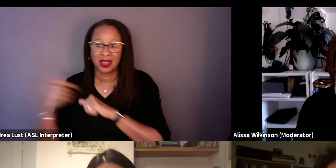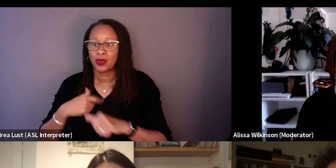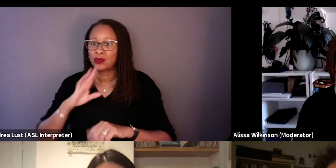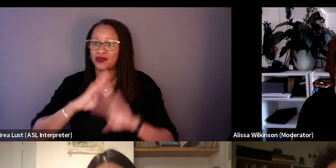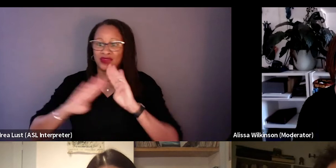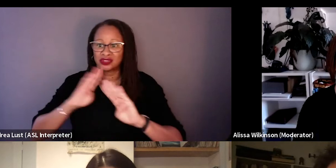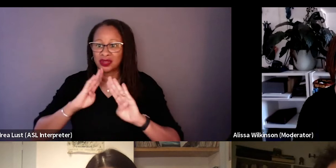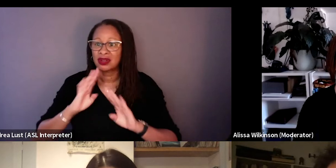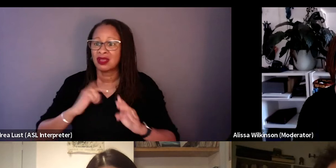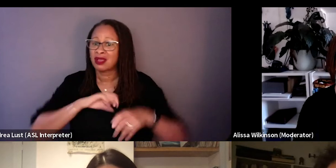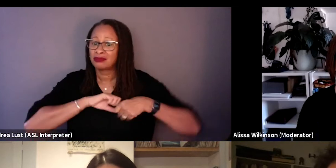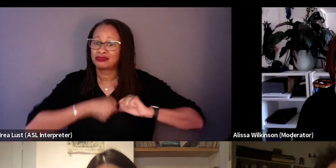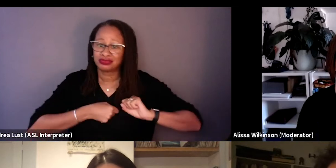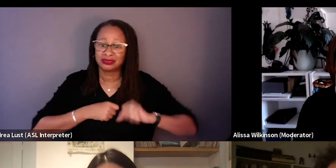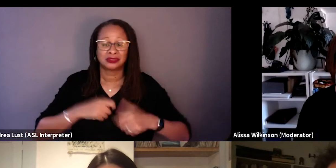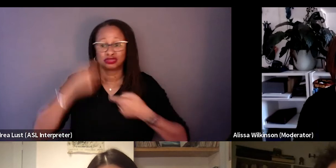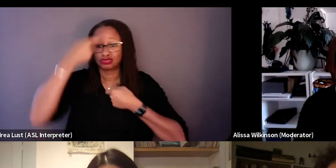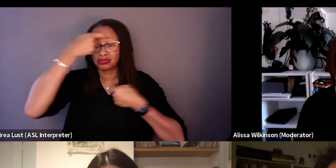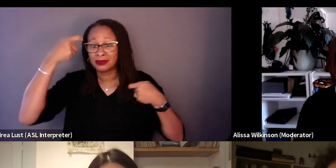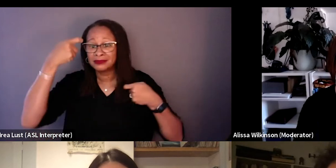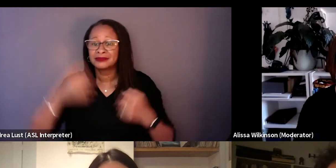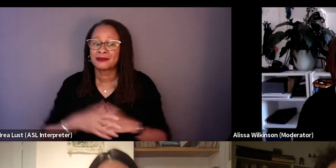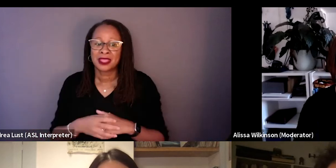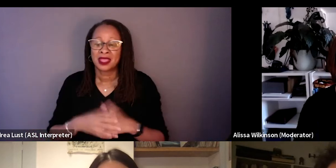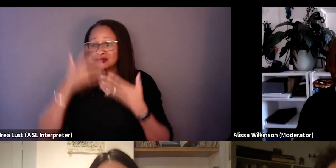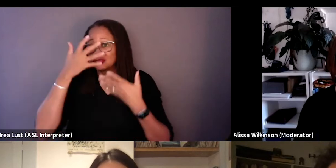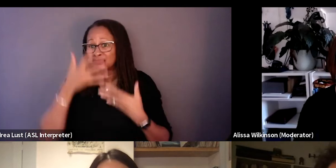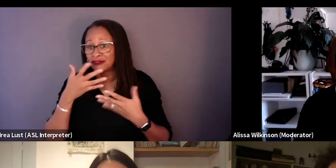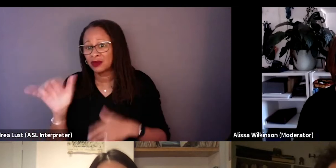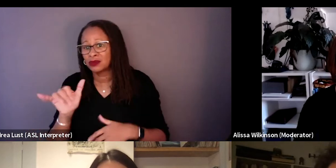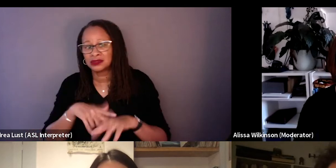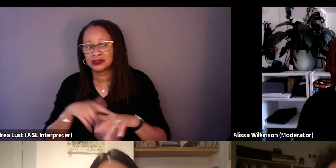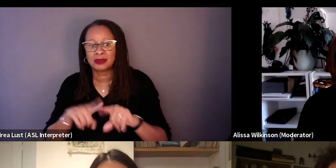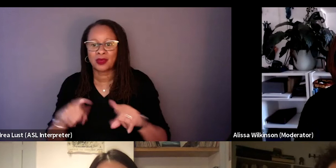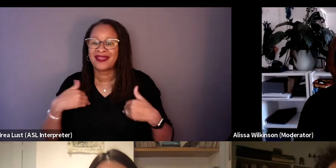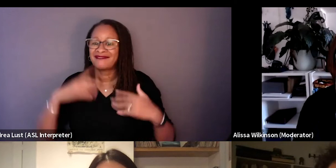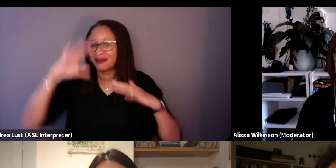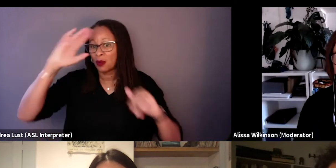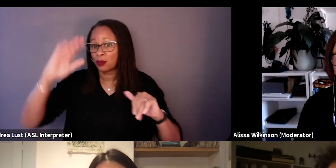traumatized. We were grieving, but also we had hope. Like, we can still feel it in our heart.